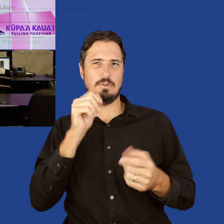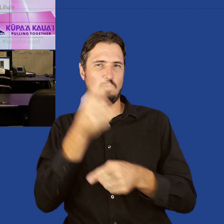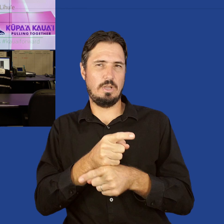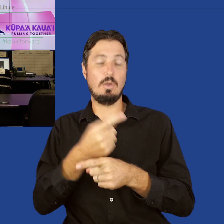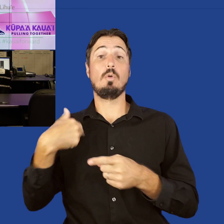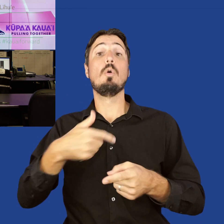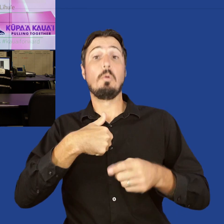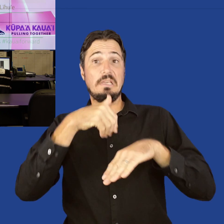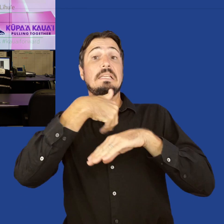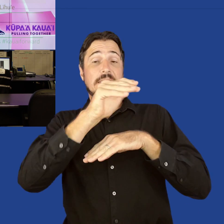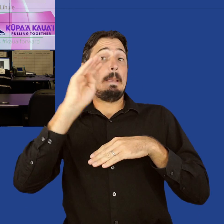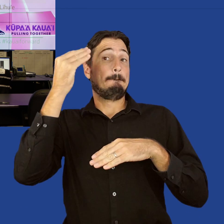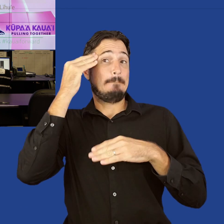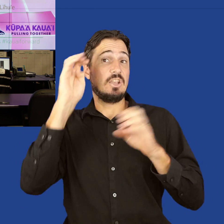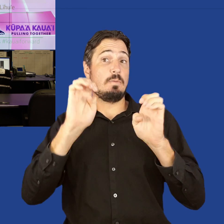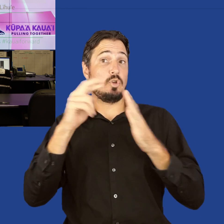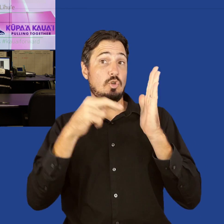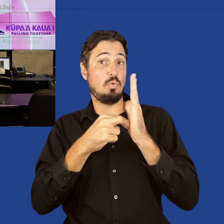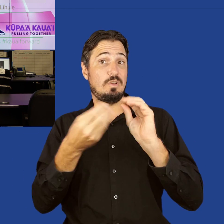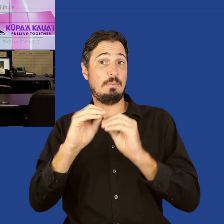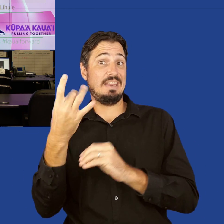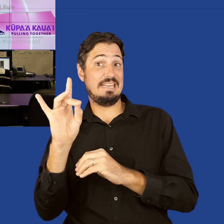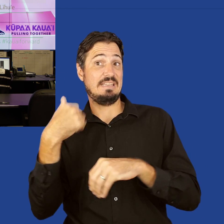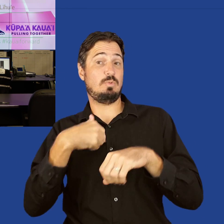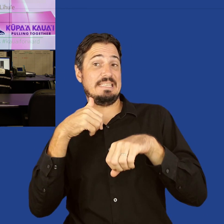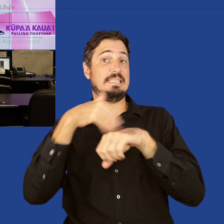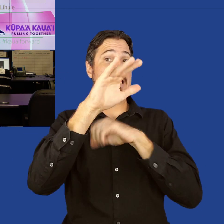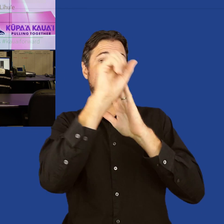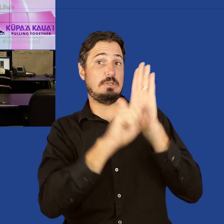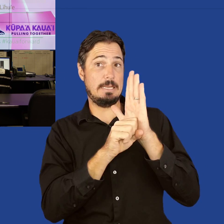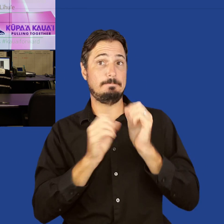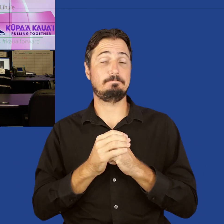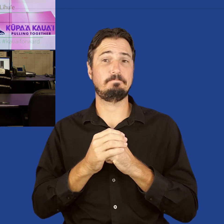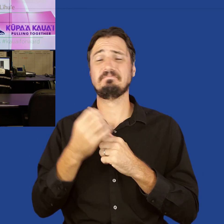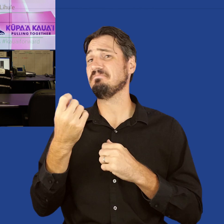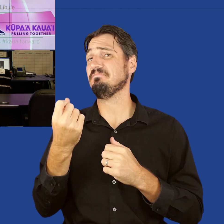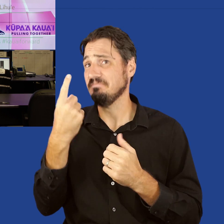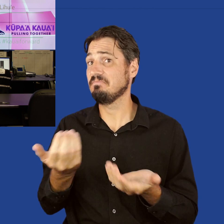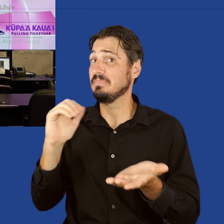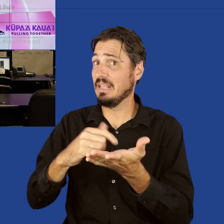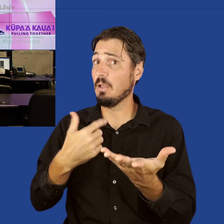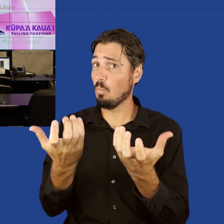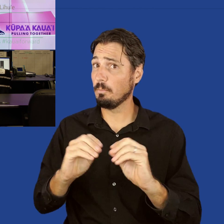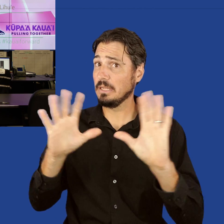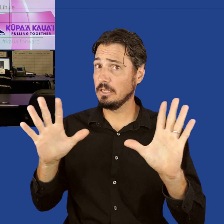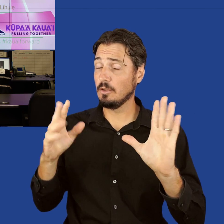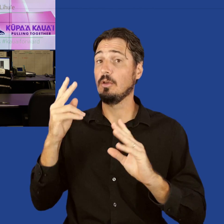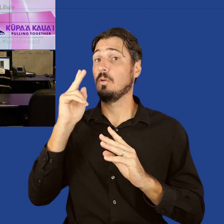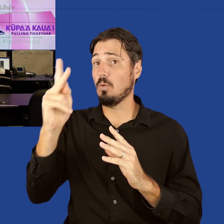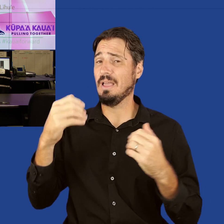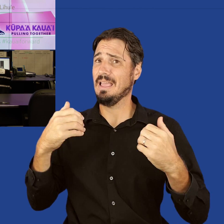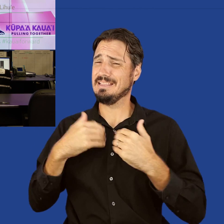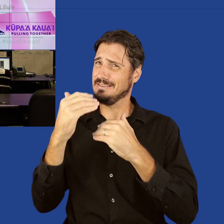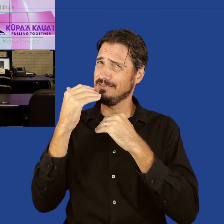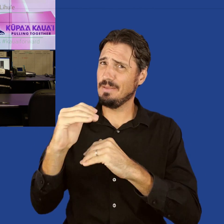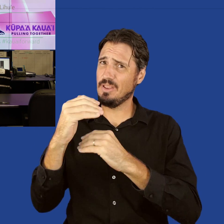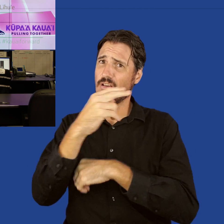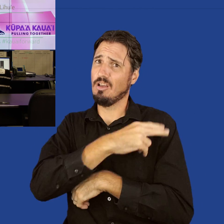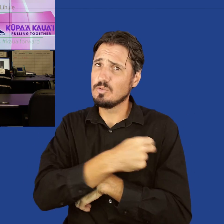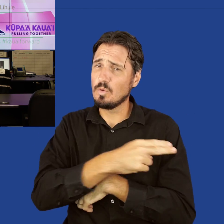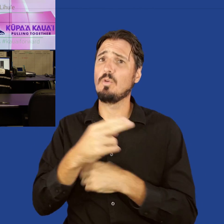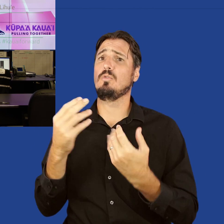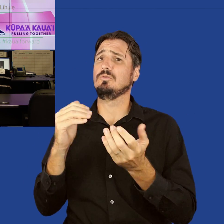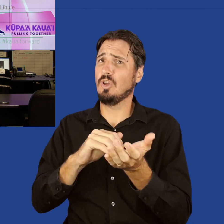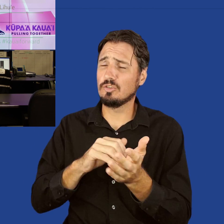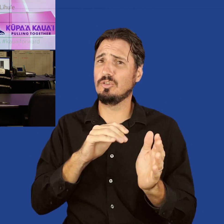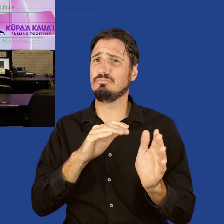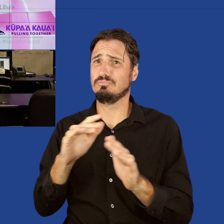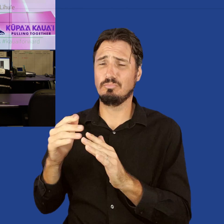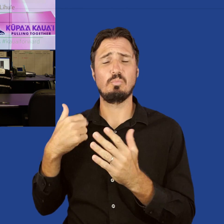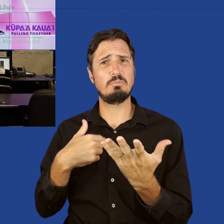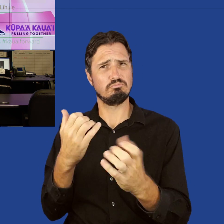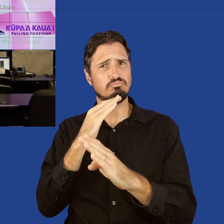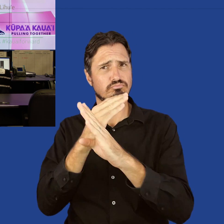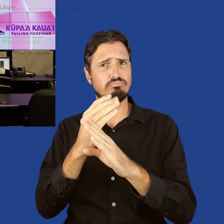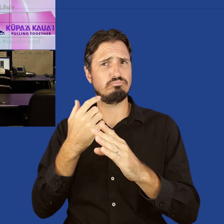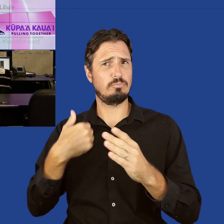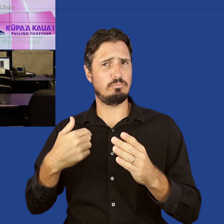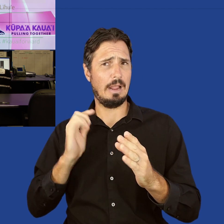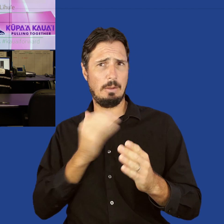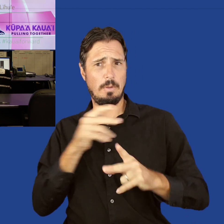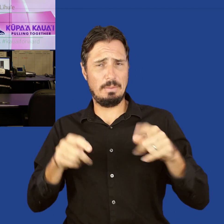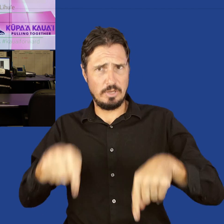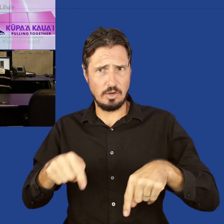Rule 18 to the State Administration. Again, due to Kaua`i’s limited medical capacity and to protect the health of our community, our proposed pilot program under Mayor’s Emergency Rule 18